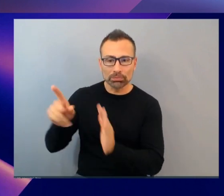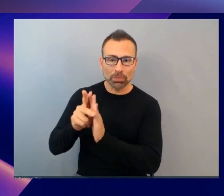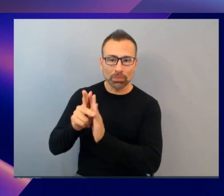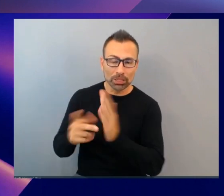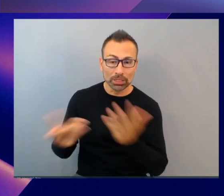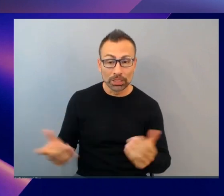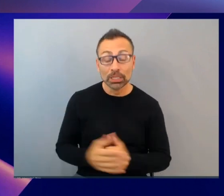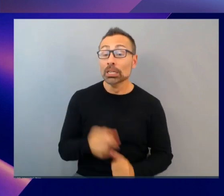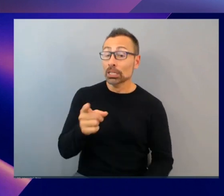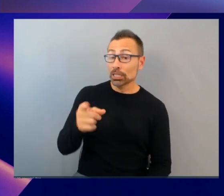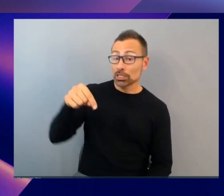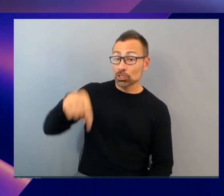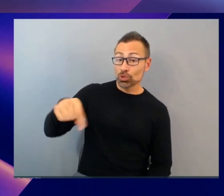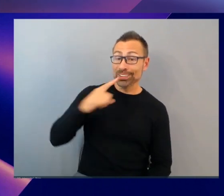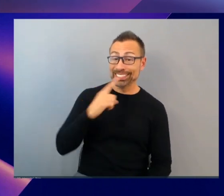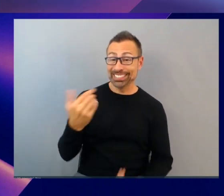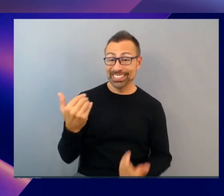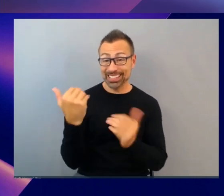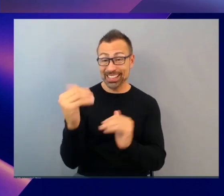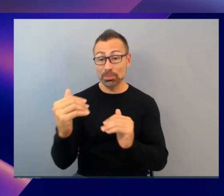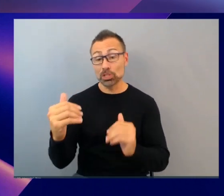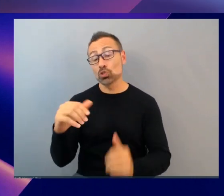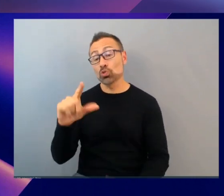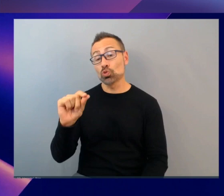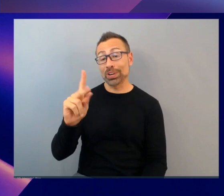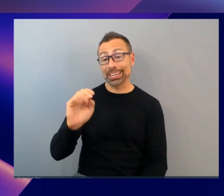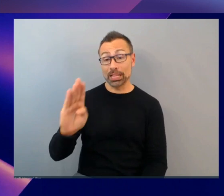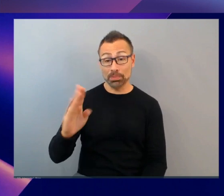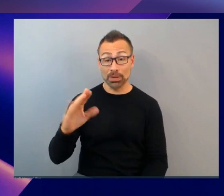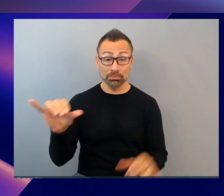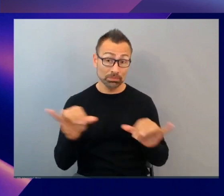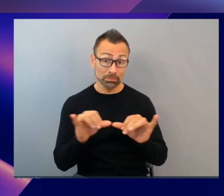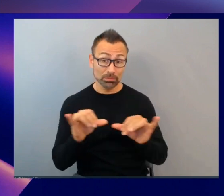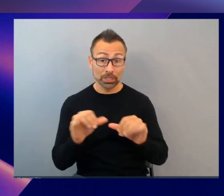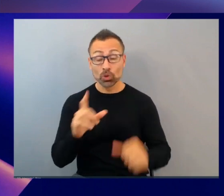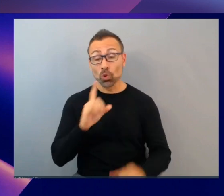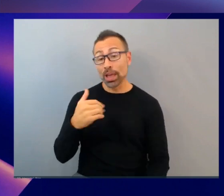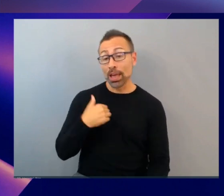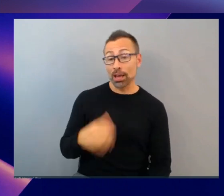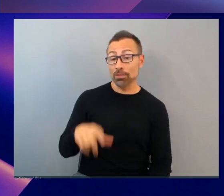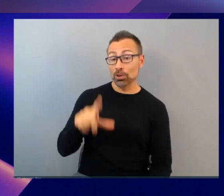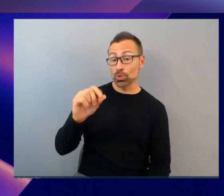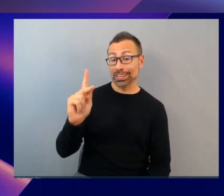it is limited to 20 kilobytes in size. So there is a 20 kilobyte limit on Amazon S3